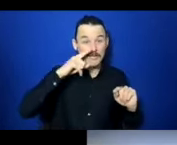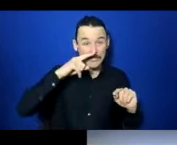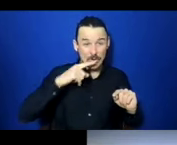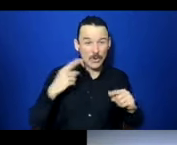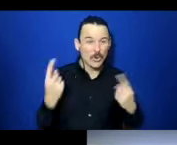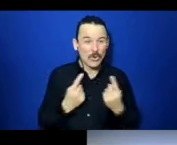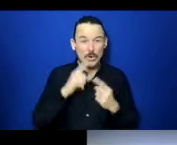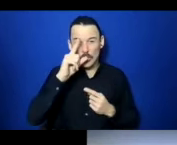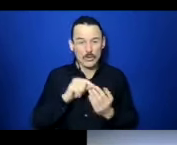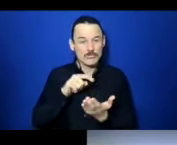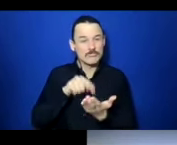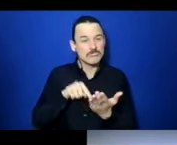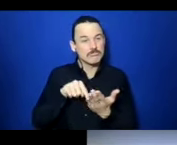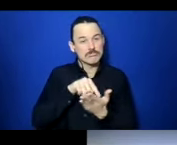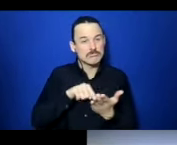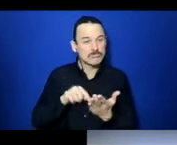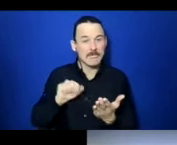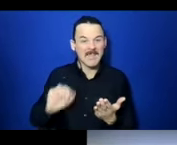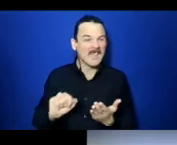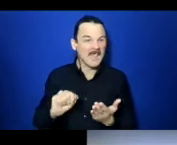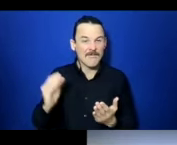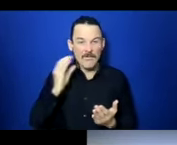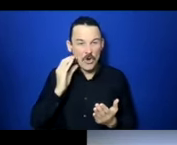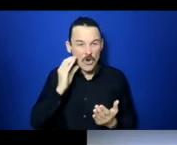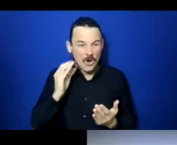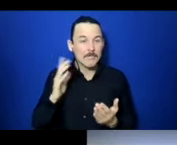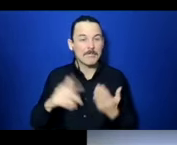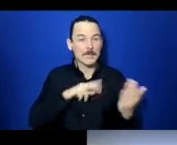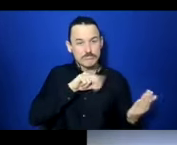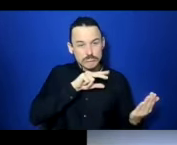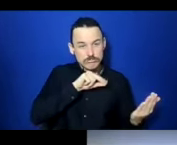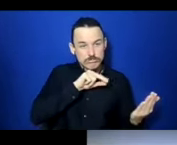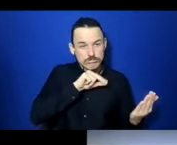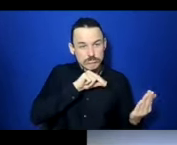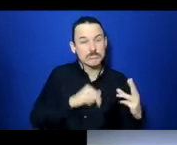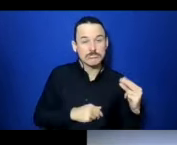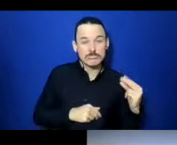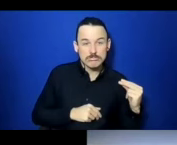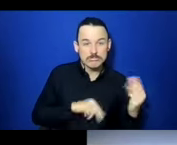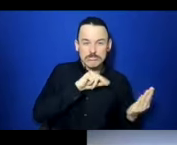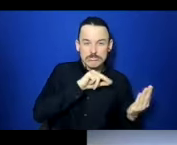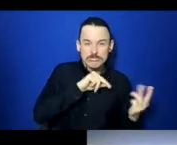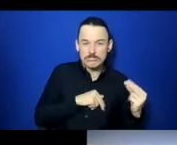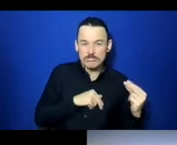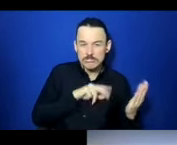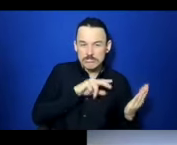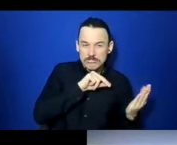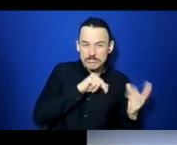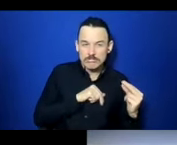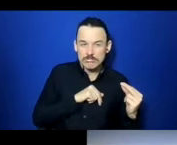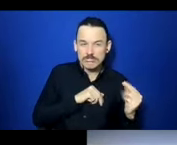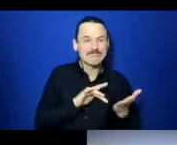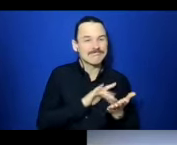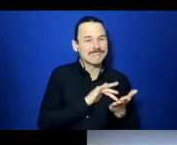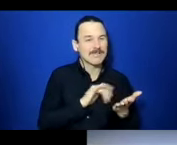so it was a voice activated, so that's one that's gone from the sort of the designing for somebody